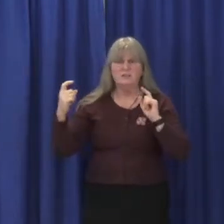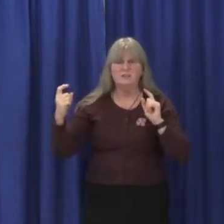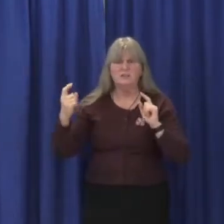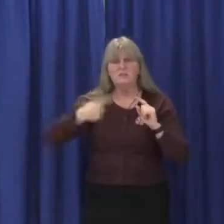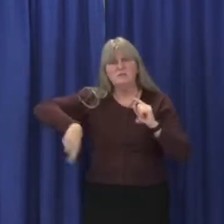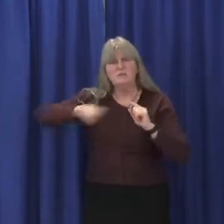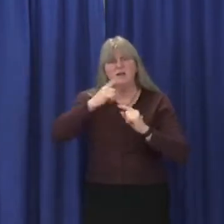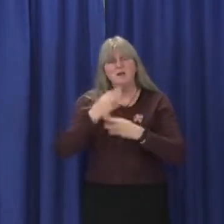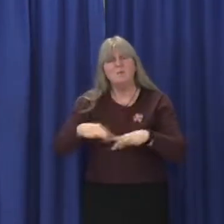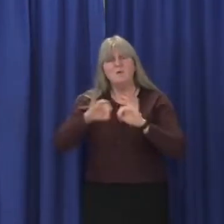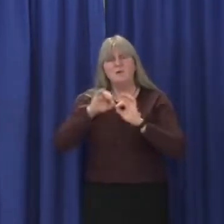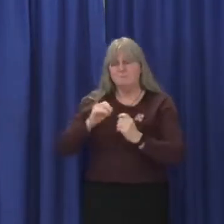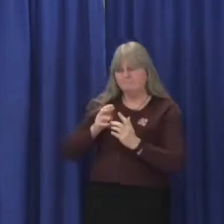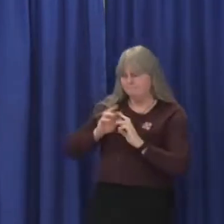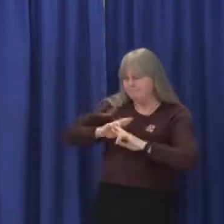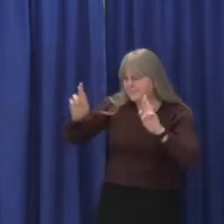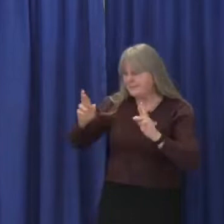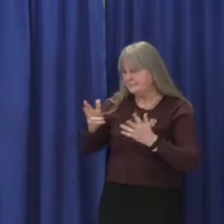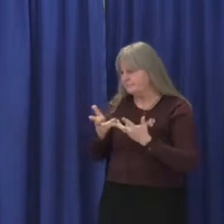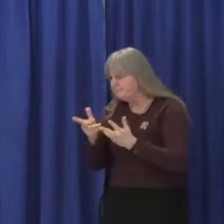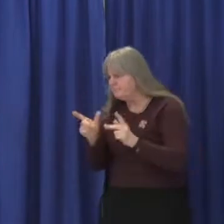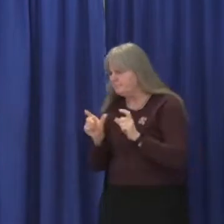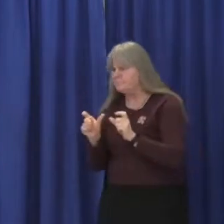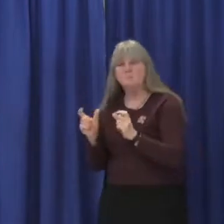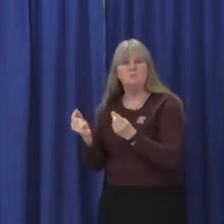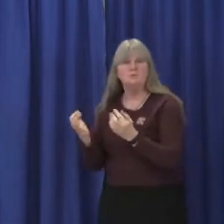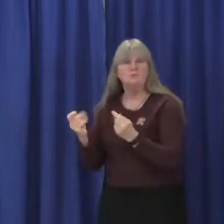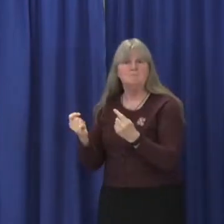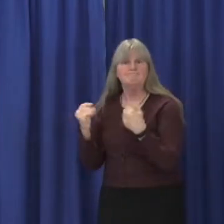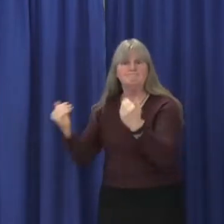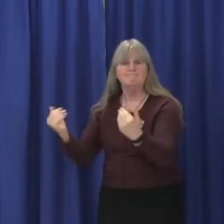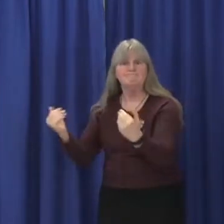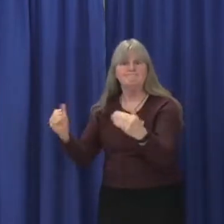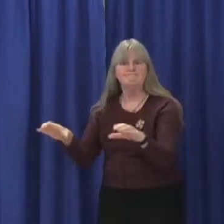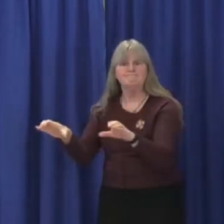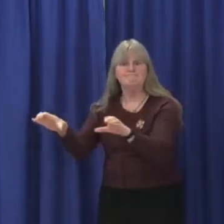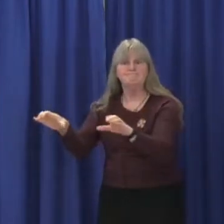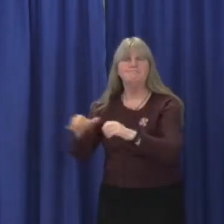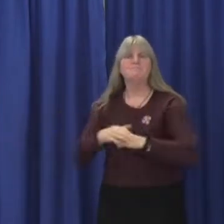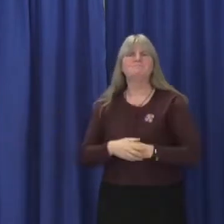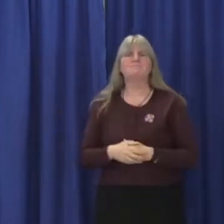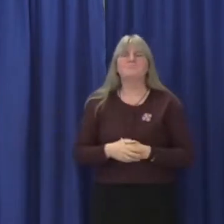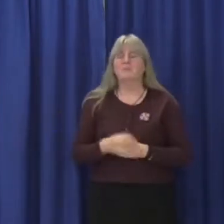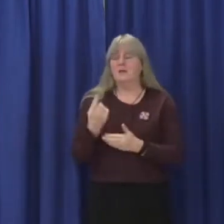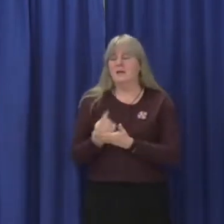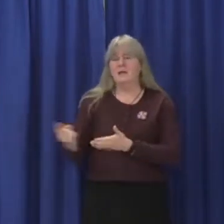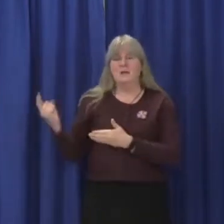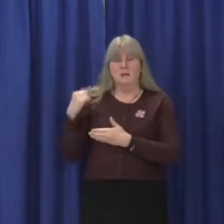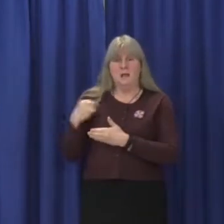respond very quickly as well. Last week, we received new recommendations from Dr Elliott